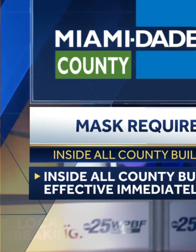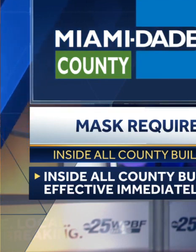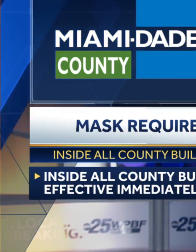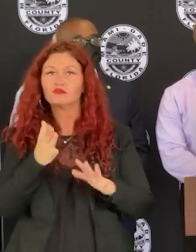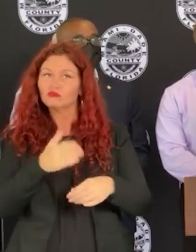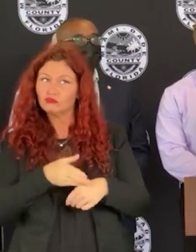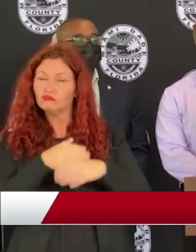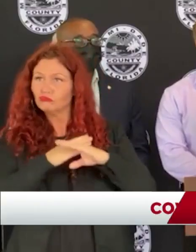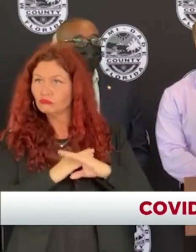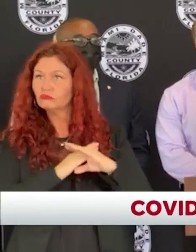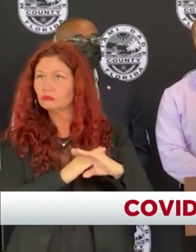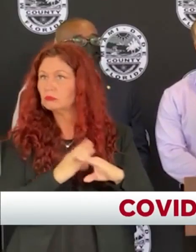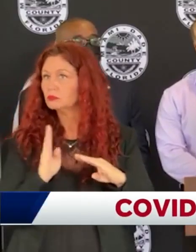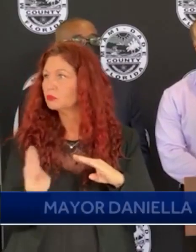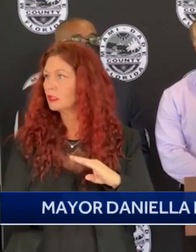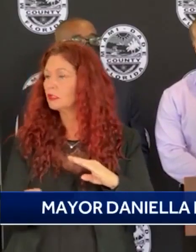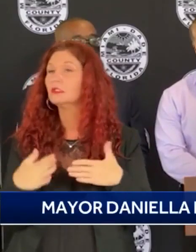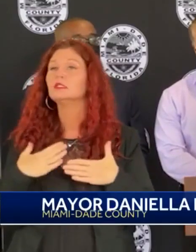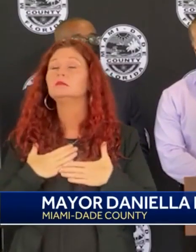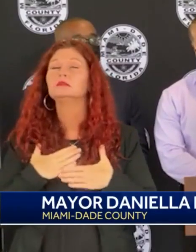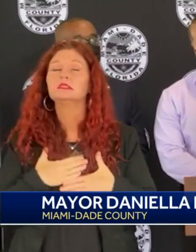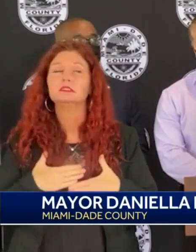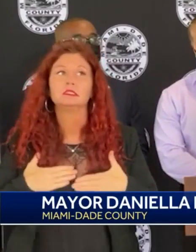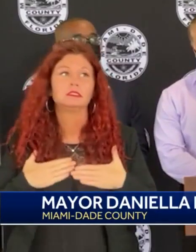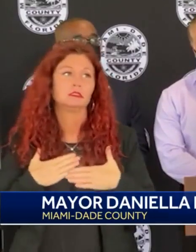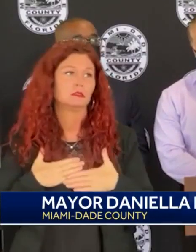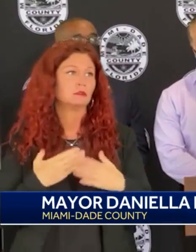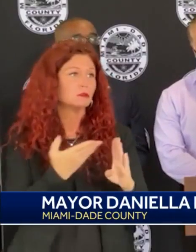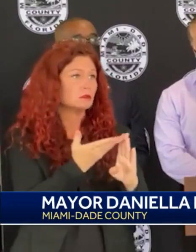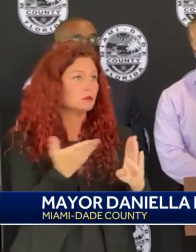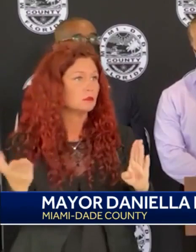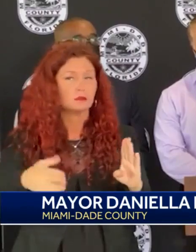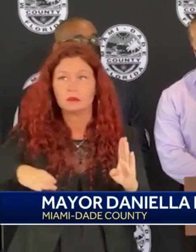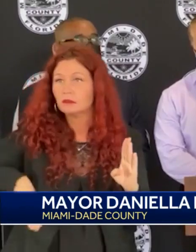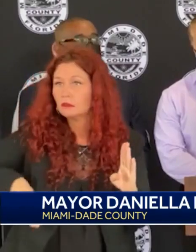MANDATES. ETH MAYOR ALSO URGED PEOEPL NOT VACCINATED TO GET VACCINATED.